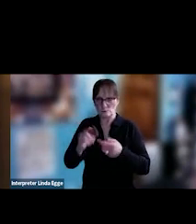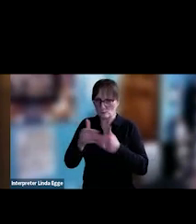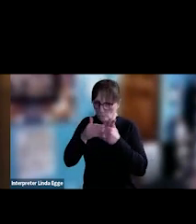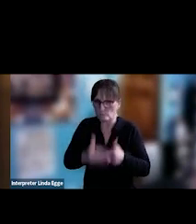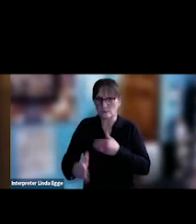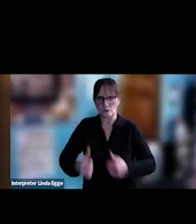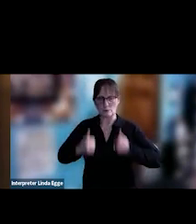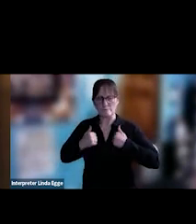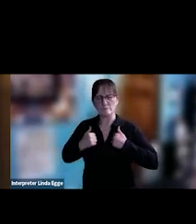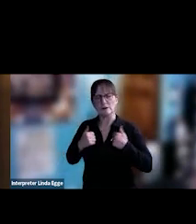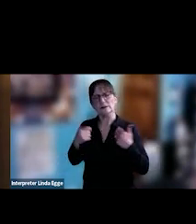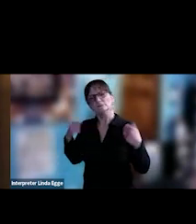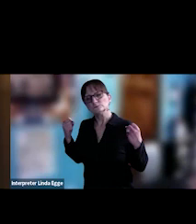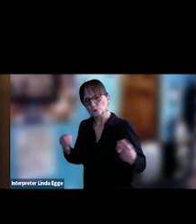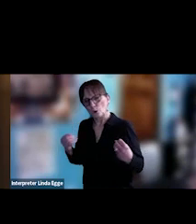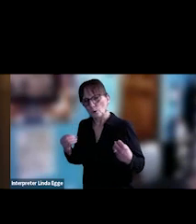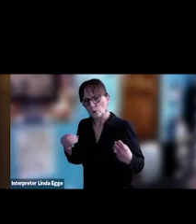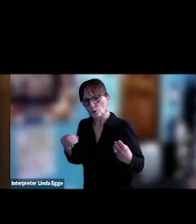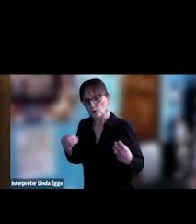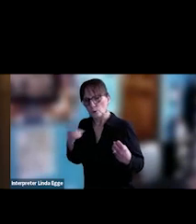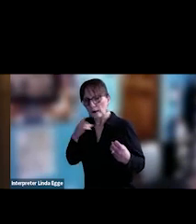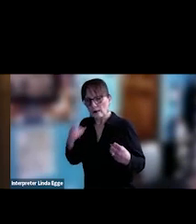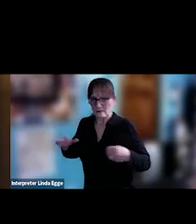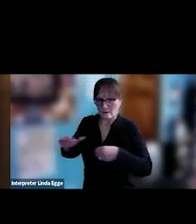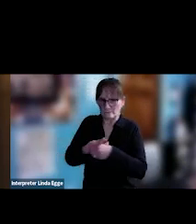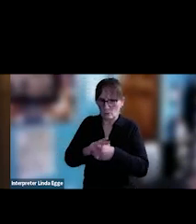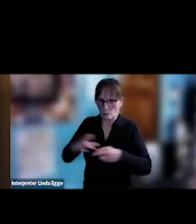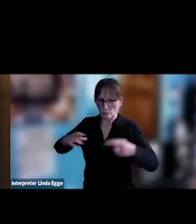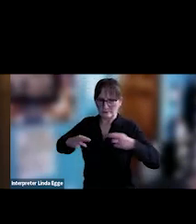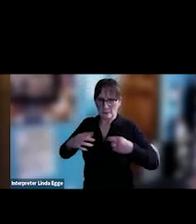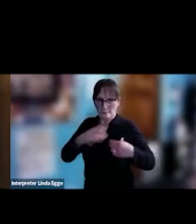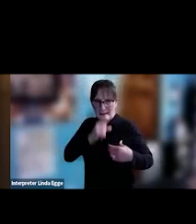So the full retirement age is gradually increasing to age 67